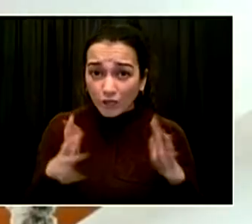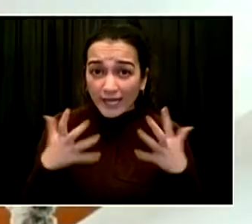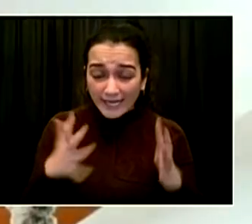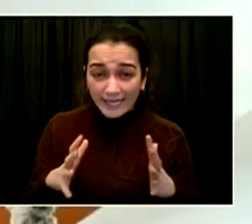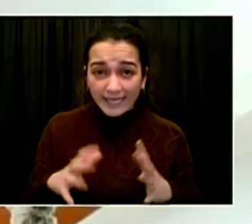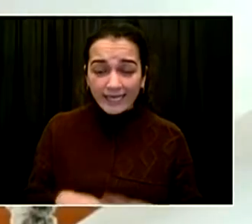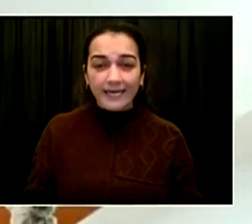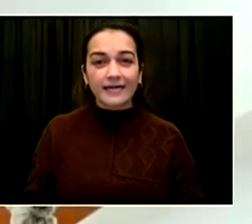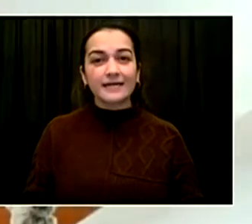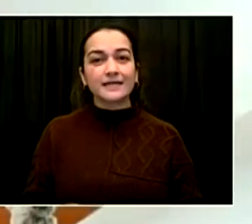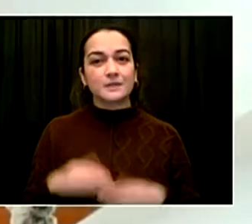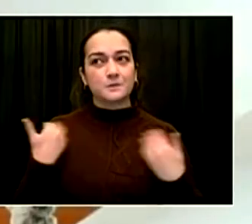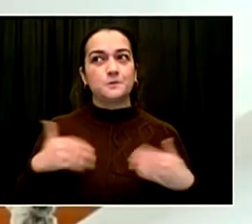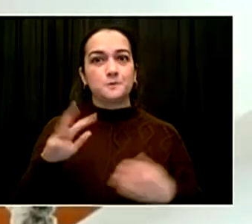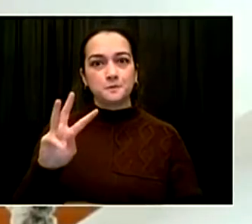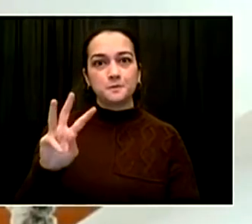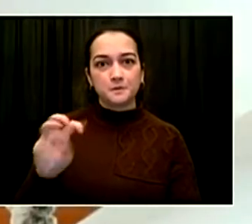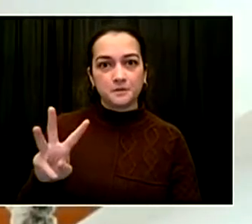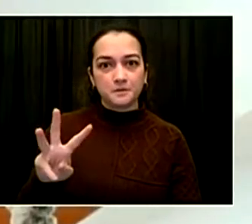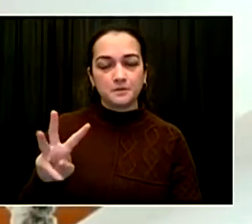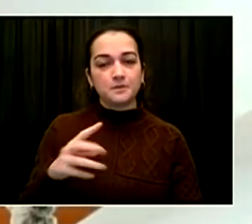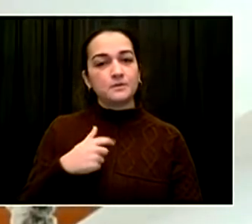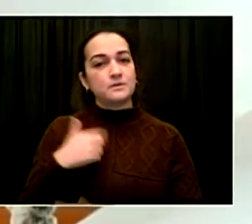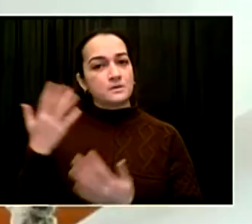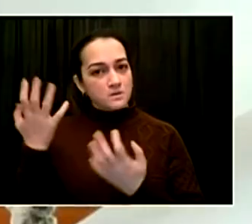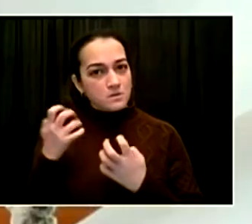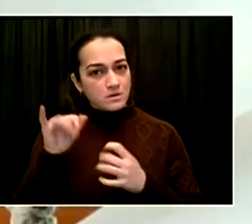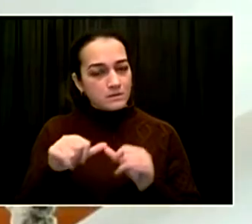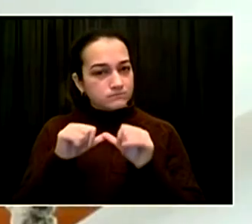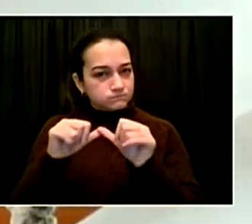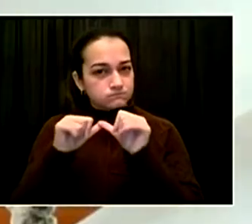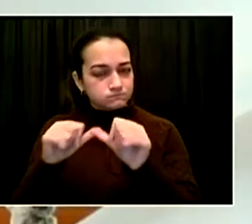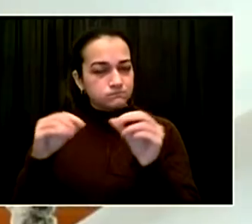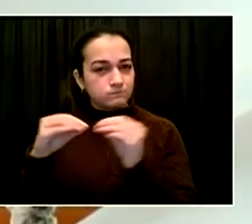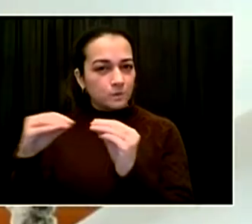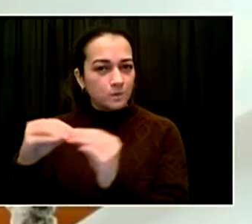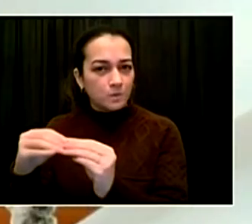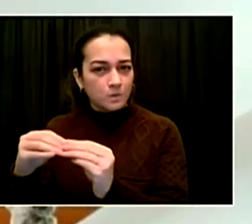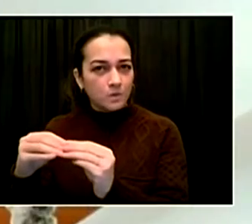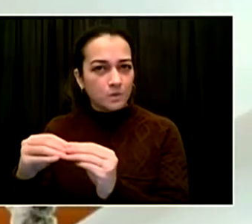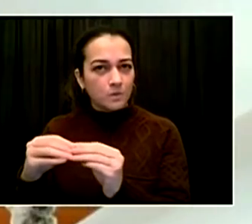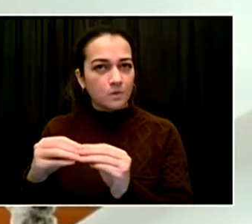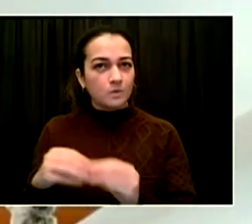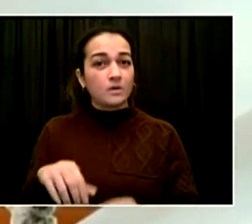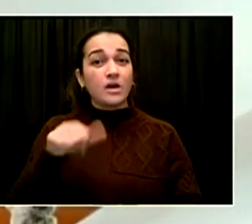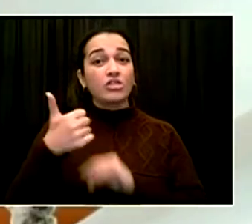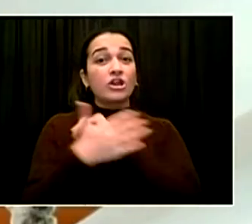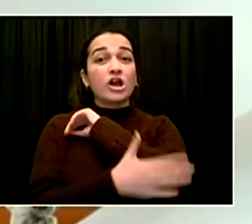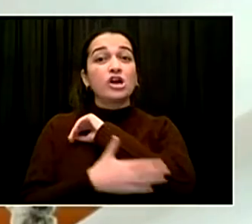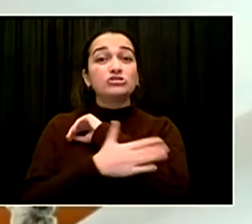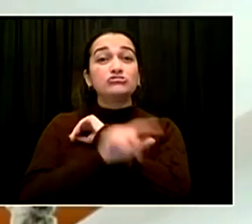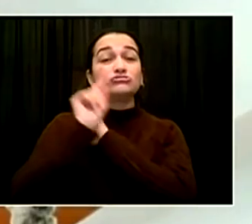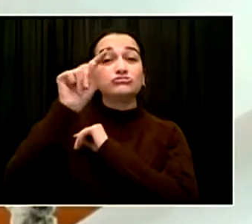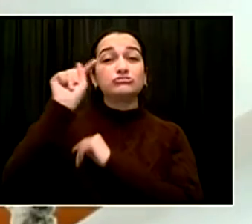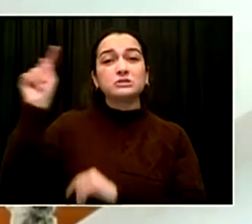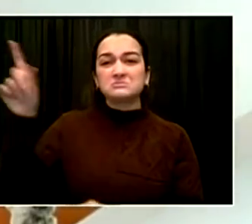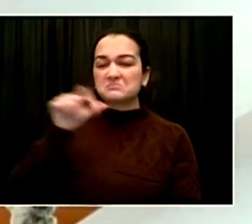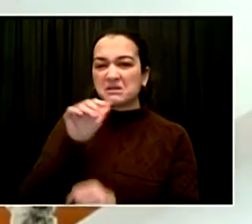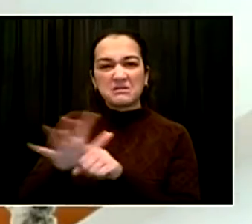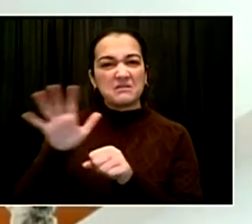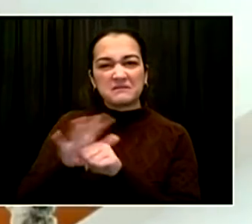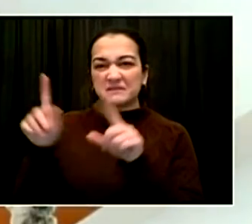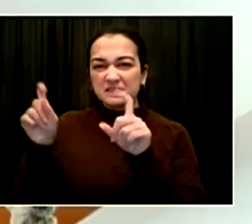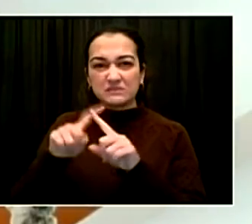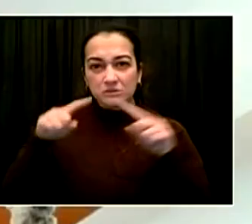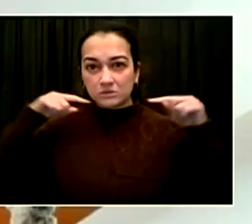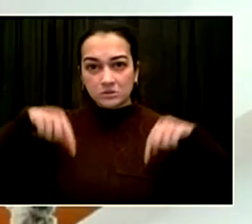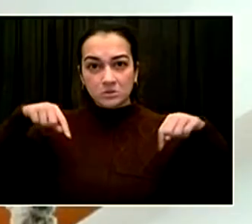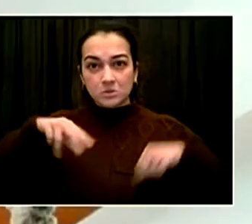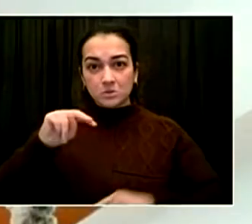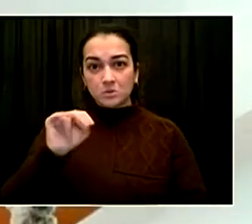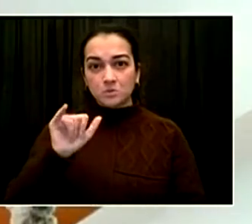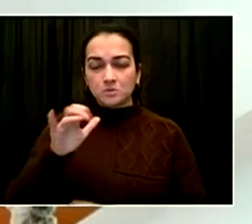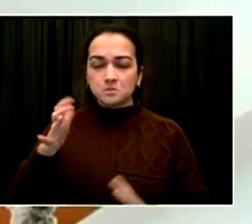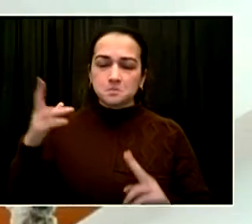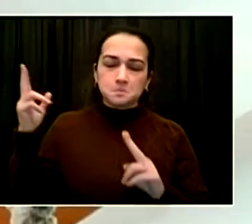OVER 130,000 TEST ON ANY GIVEN